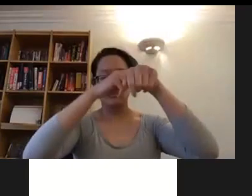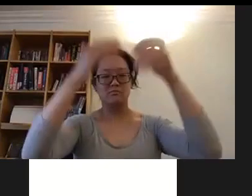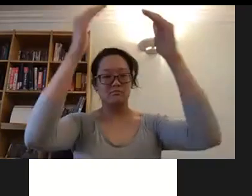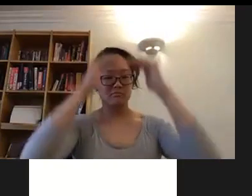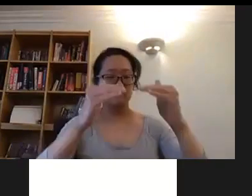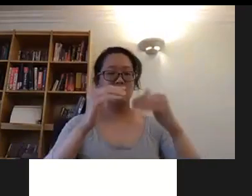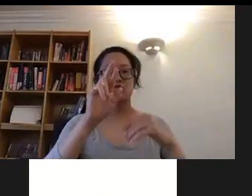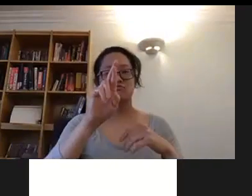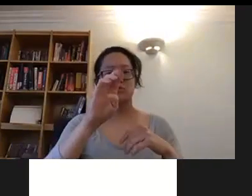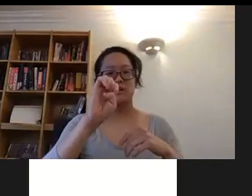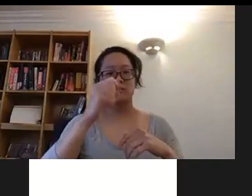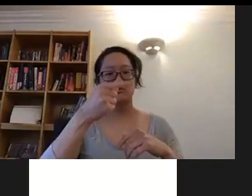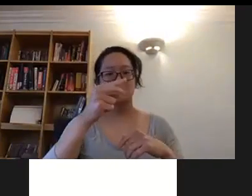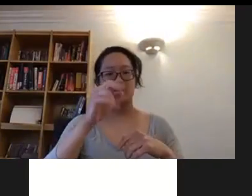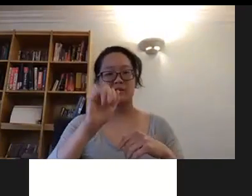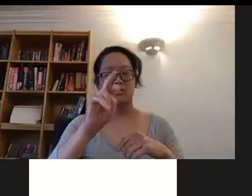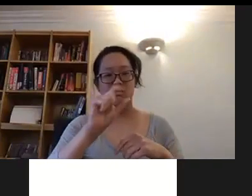of the pandemic, every level they need to approach.